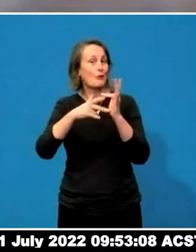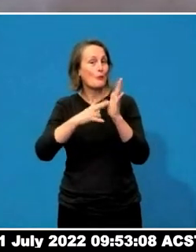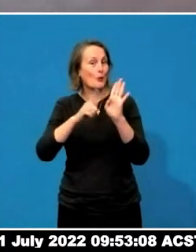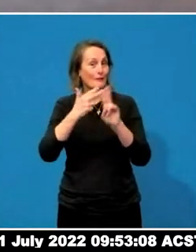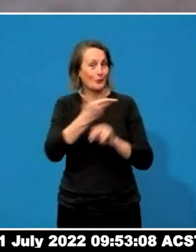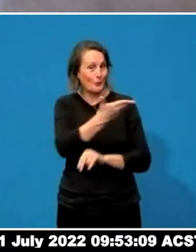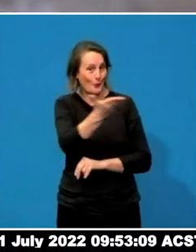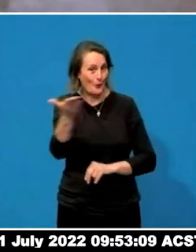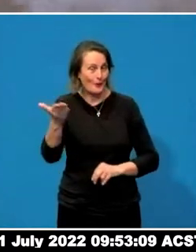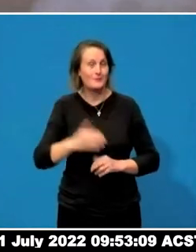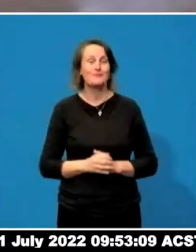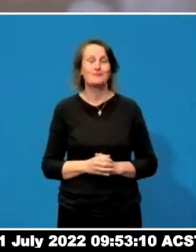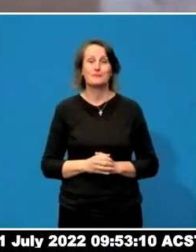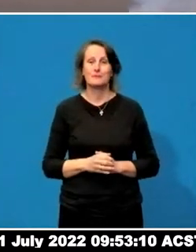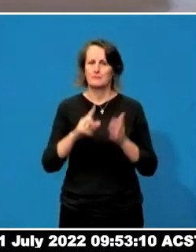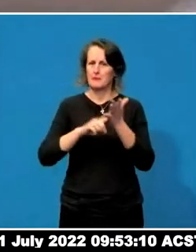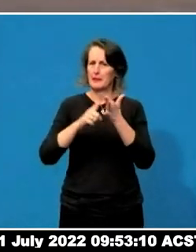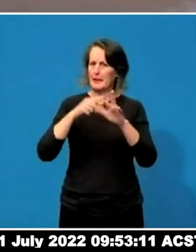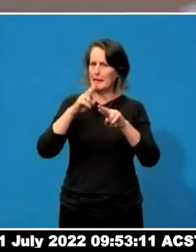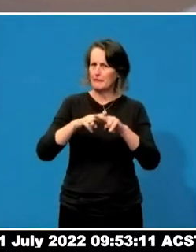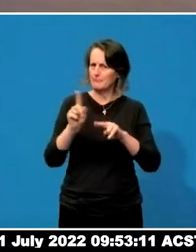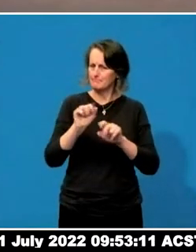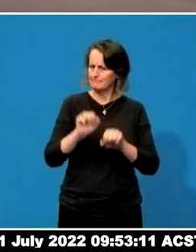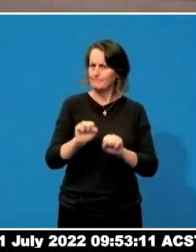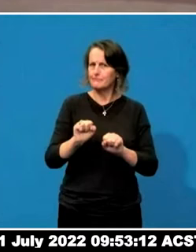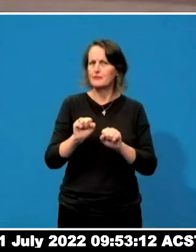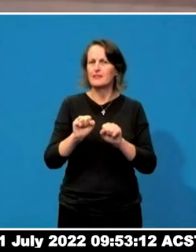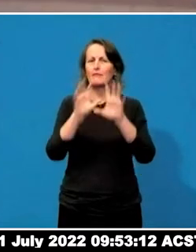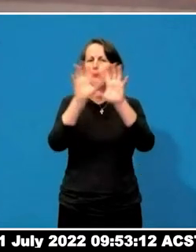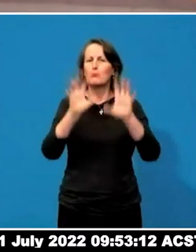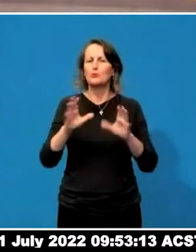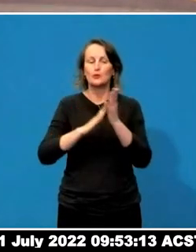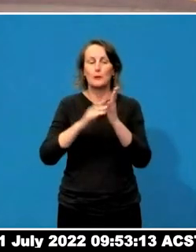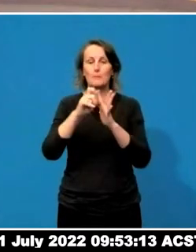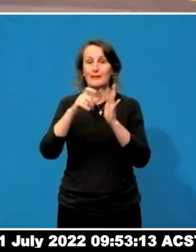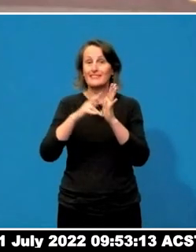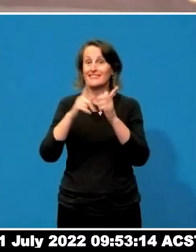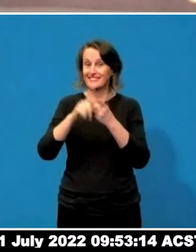The leaves that we use is a bush medicine around here for us mob, and, yeah, it's one